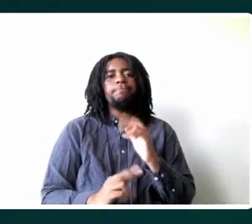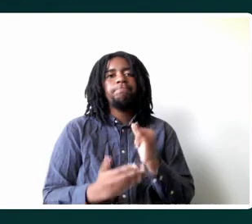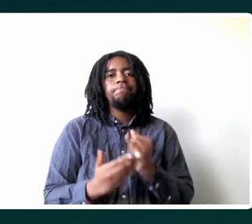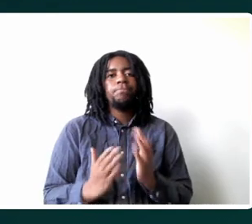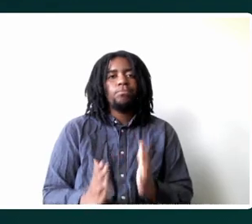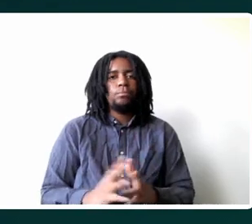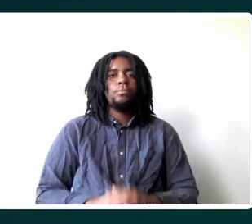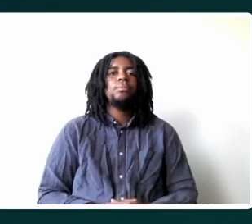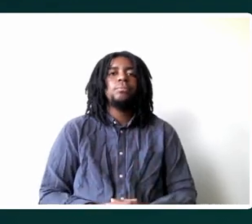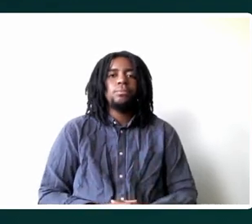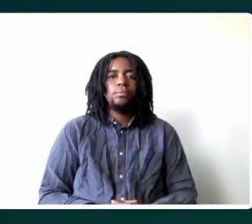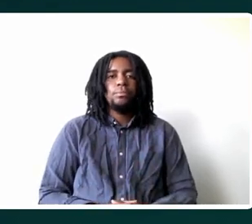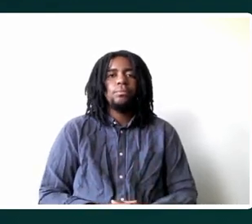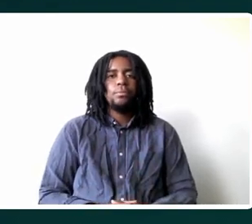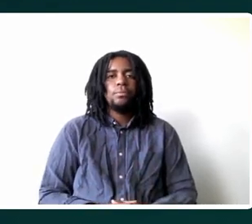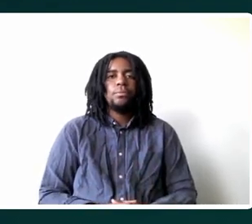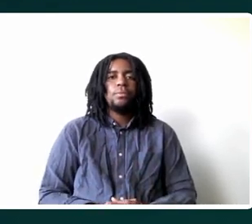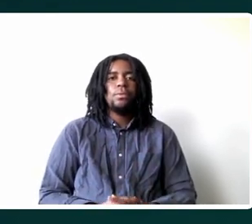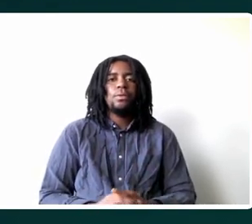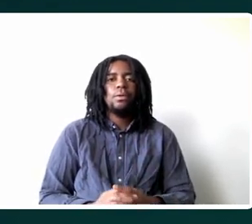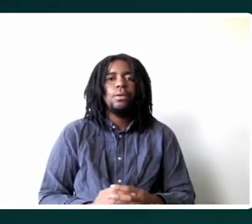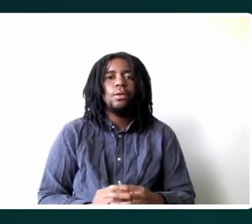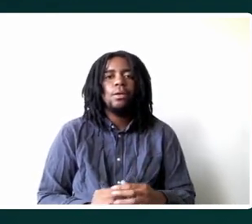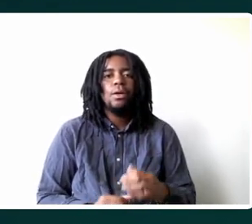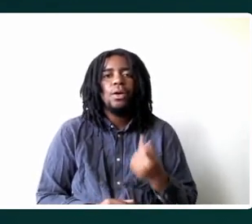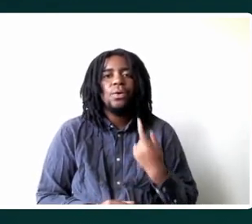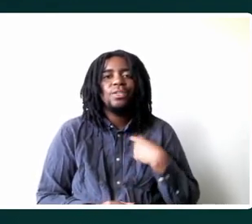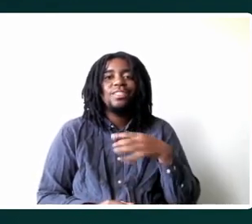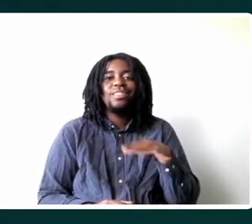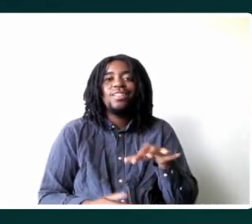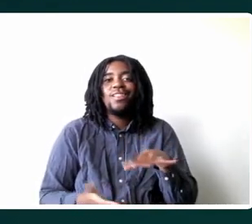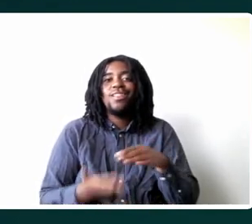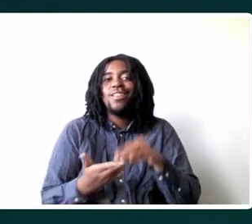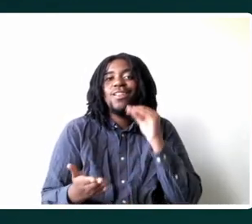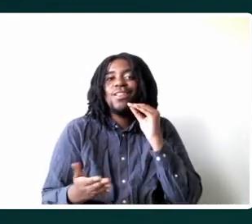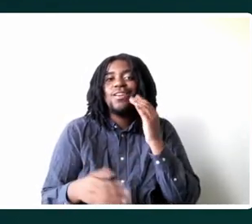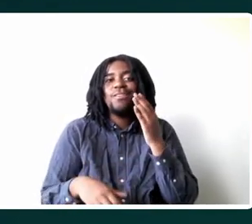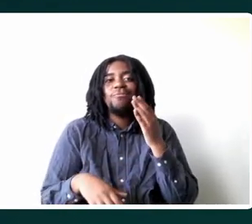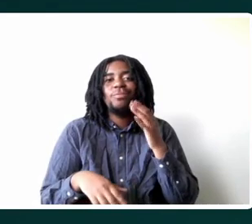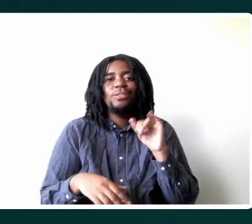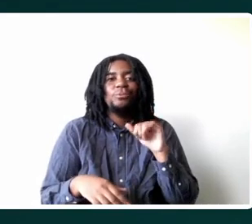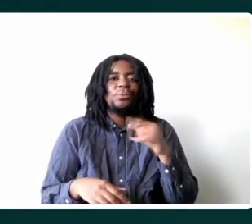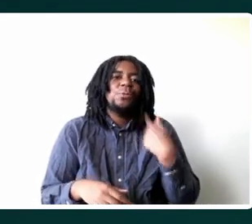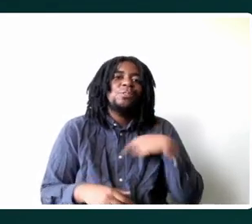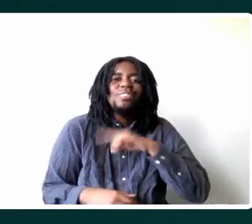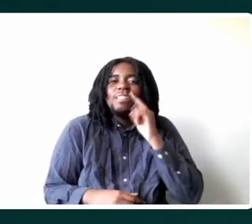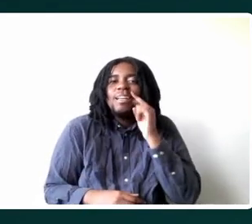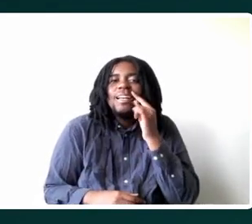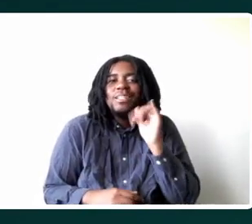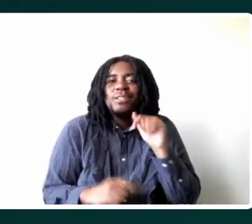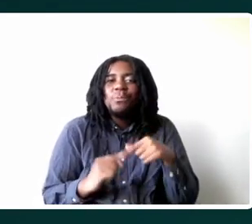We just found out we were mere kids after we graduated, you know? The -- and as far